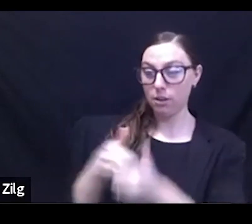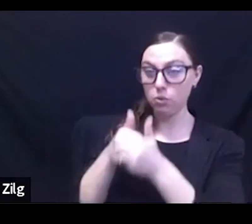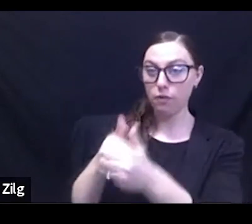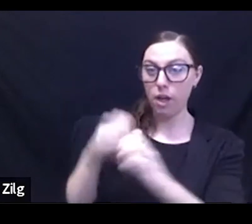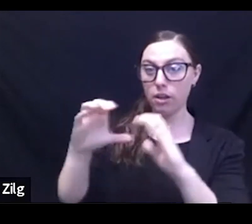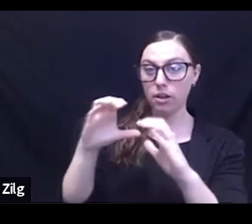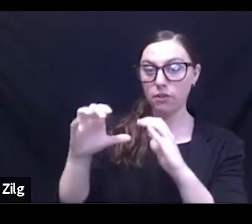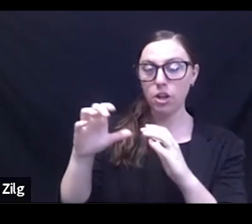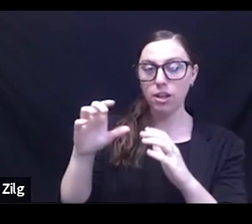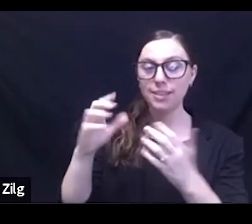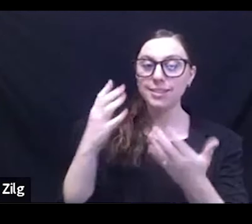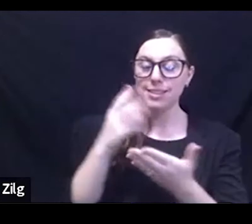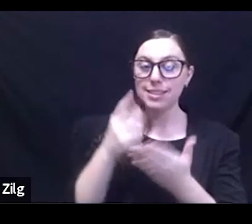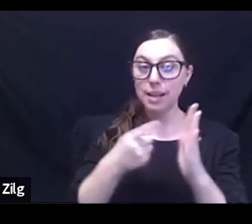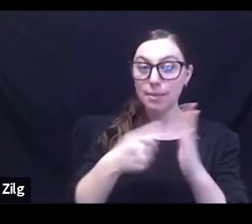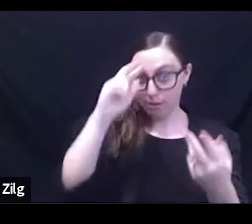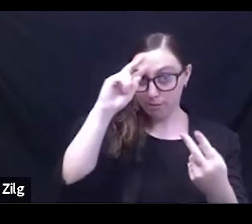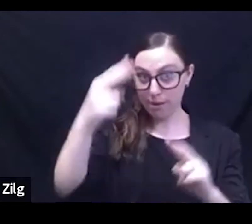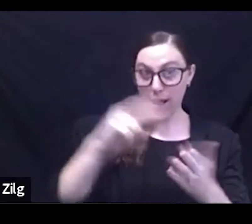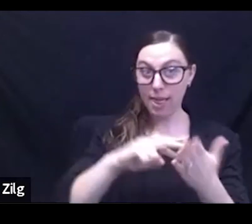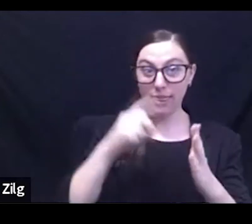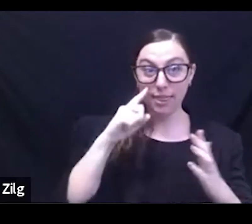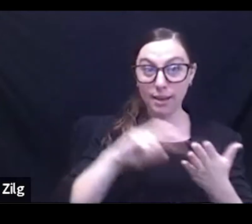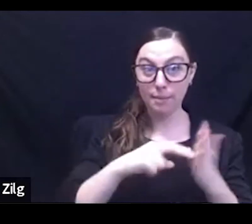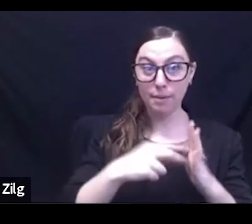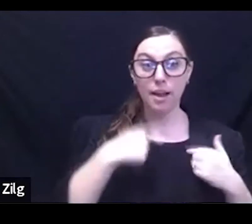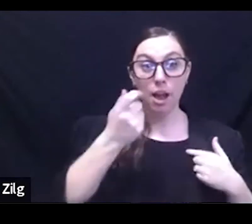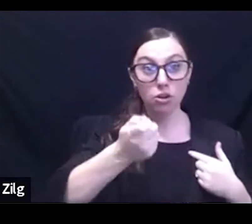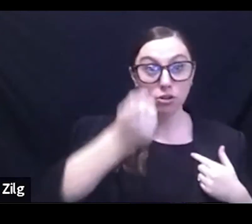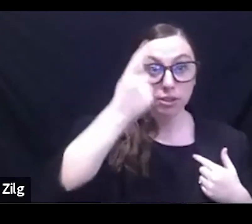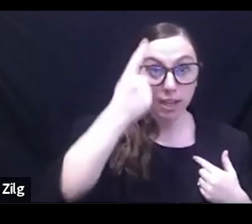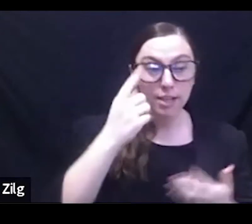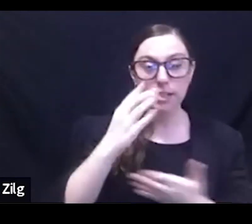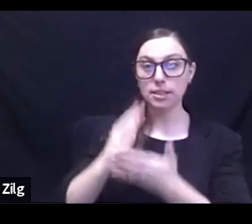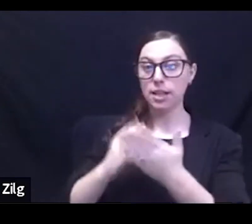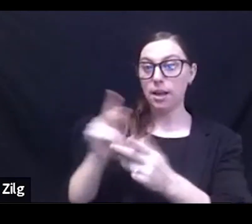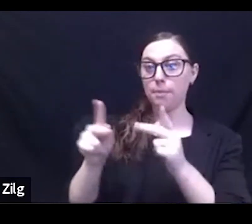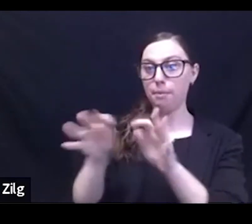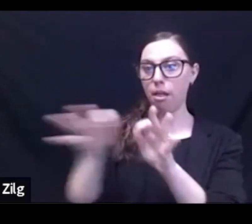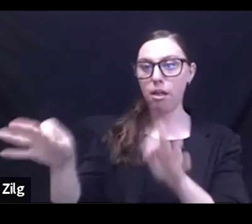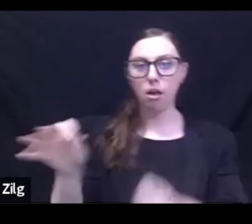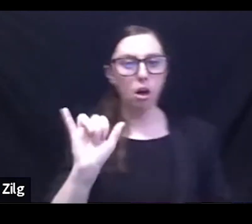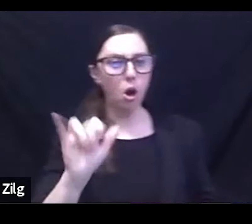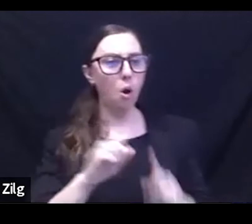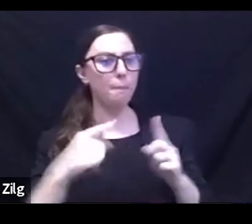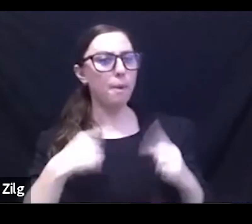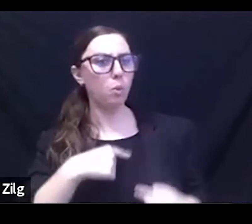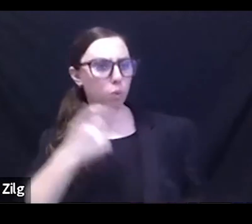if I understand. So a lot of times I get the phrase to me that says "Oh, but we understand you."